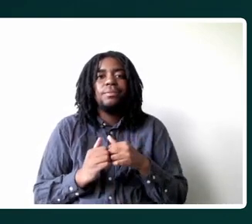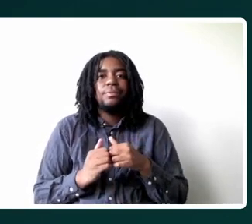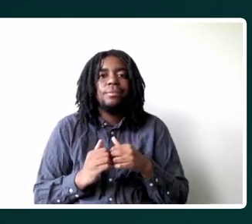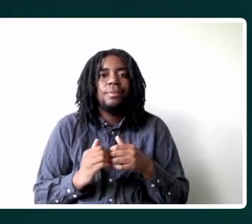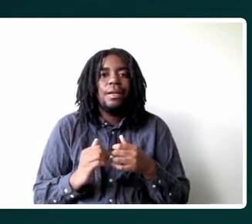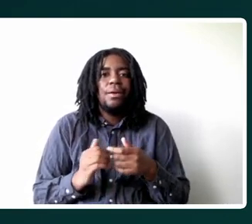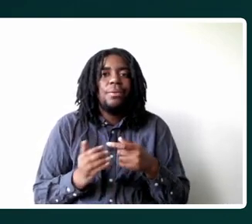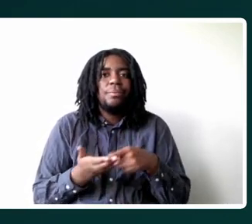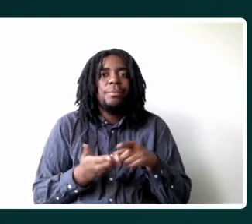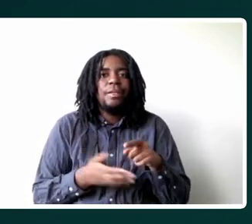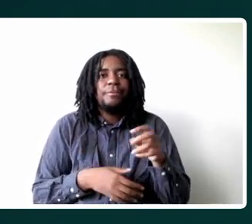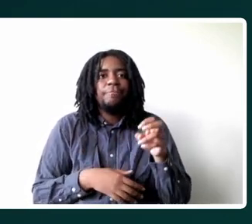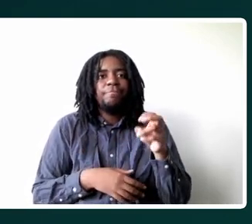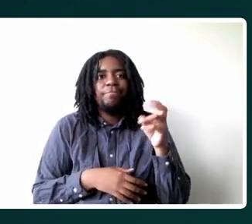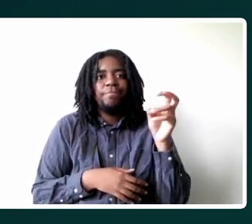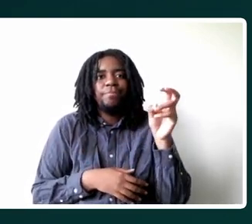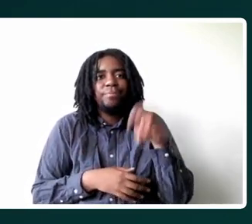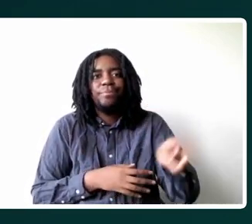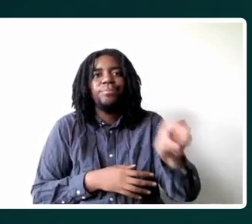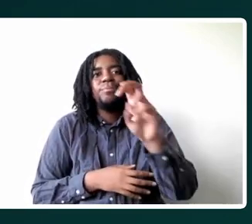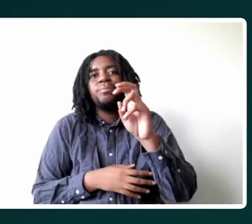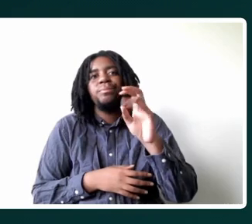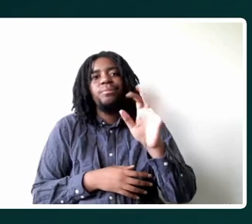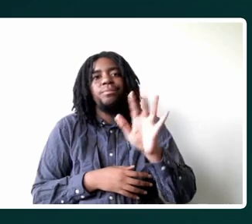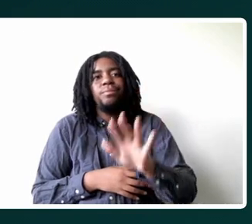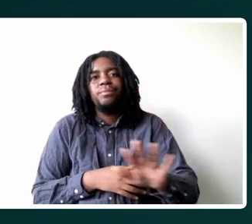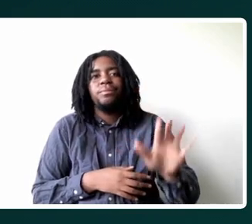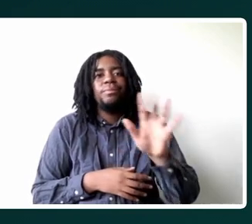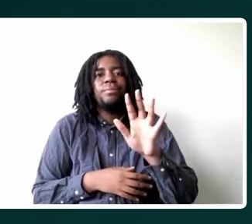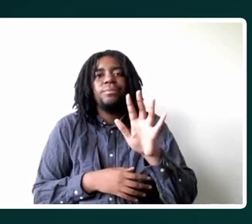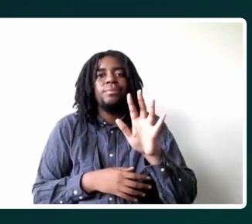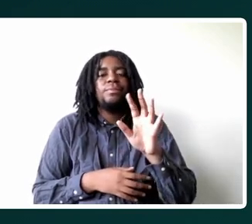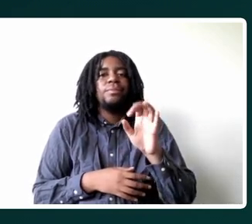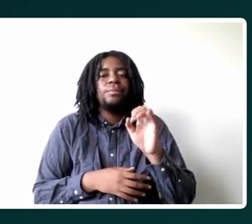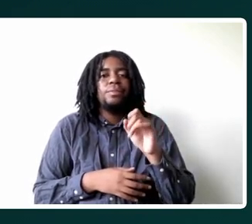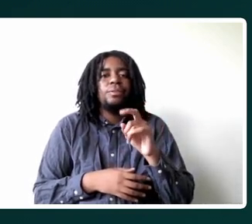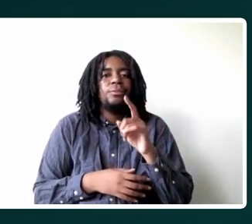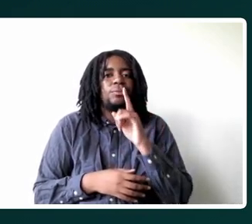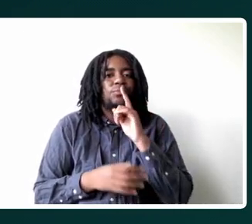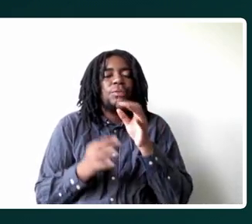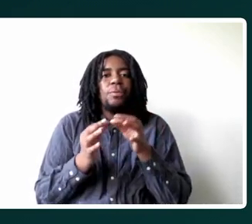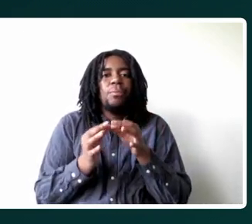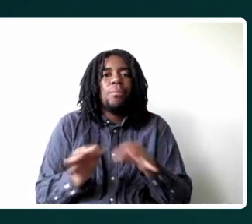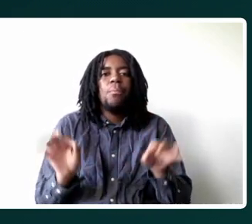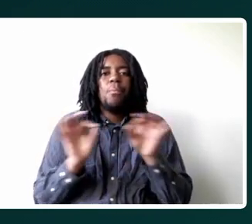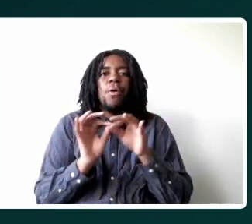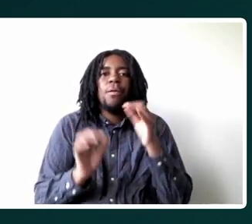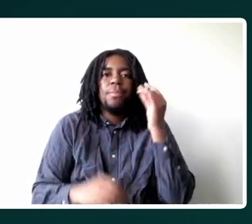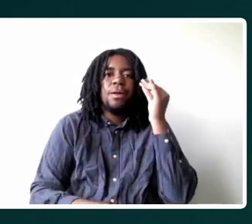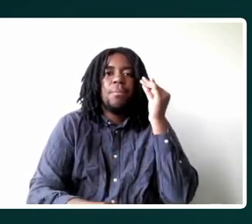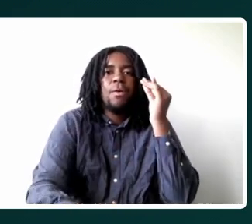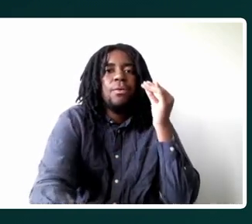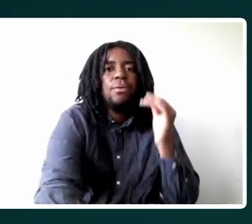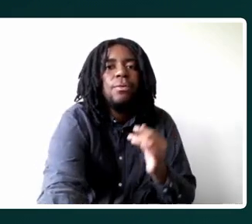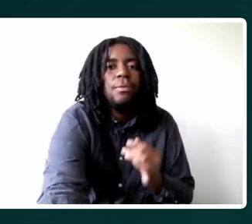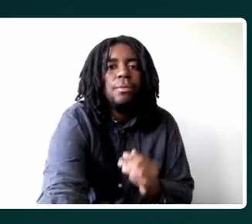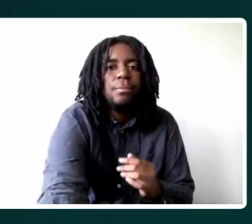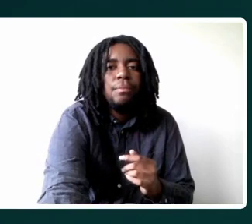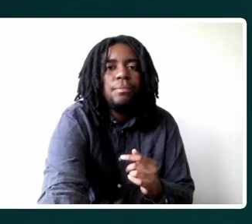All of that is very -- it's important to think about. I have to tell you that it doesn't have